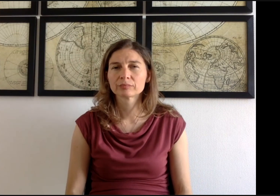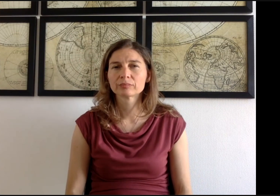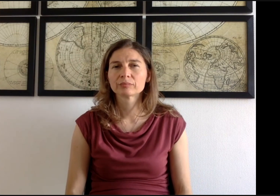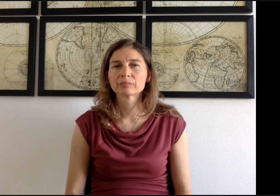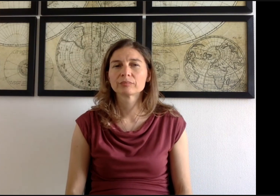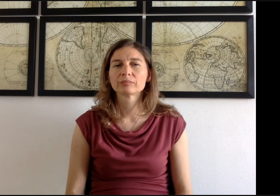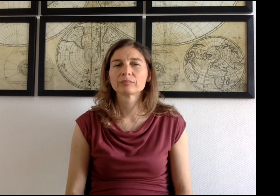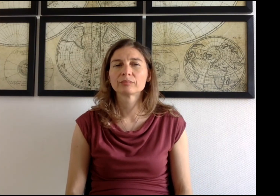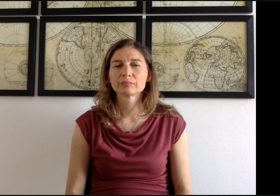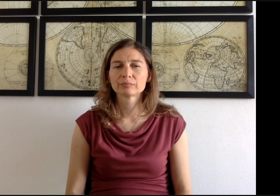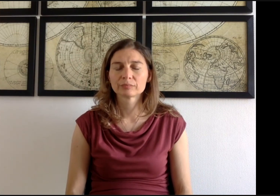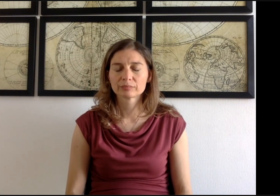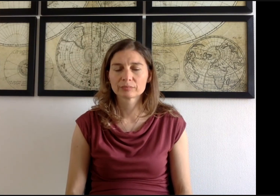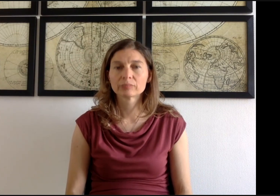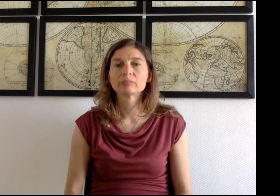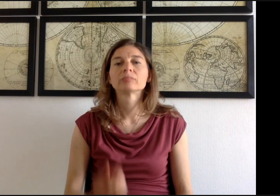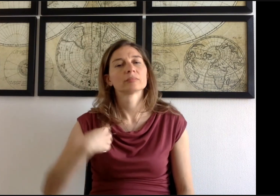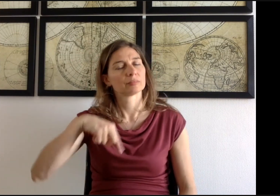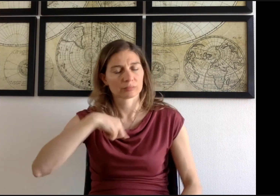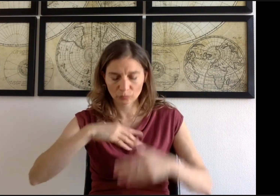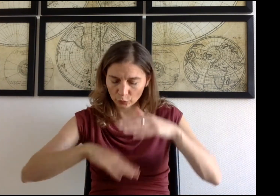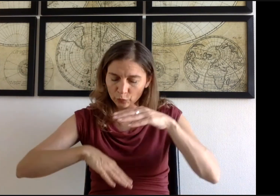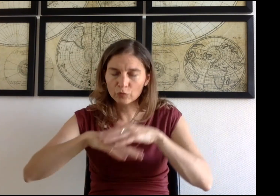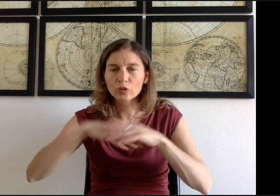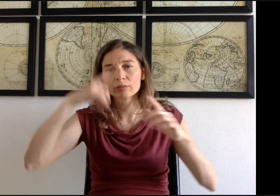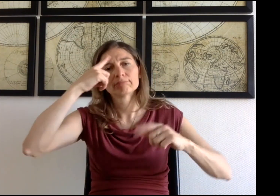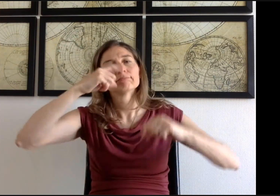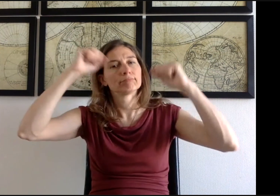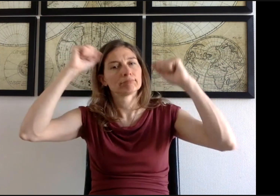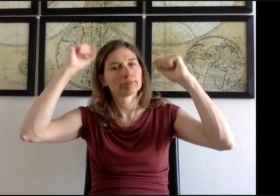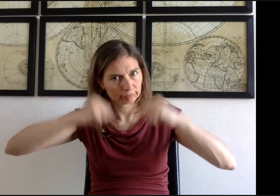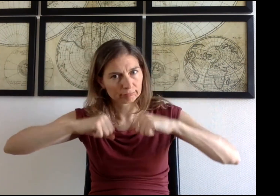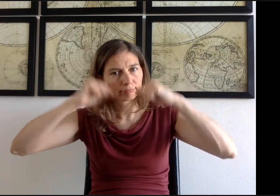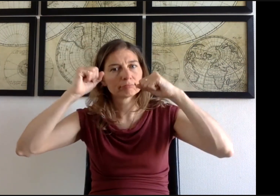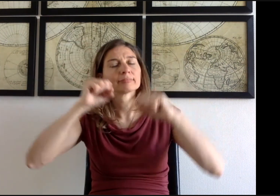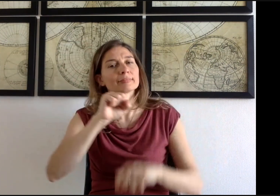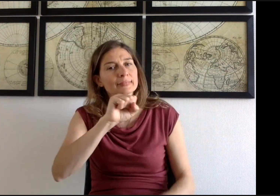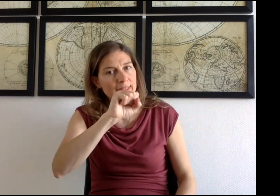I entirely agree with his speech, I think that we should be united